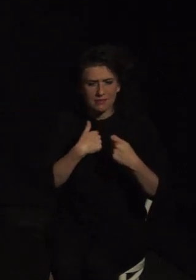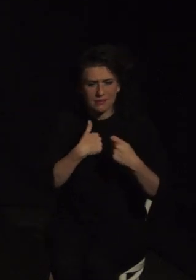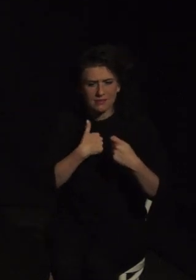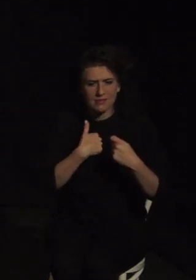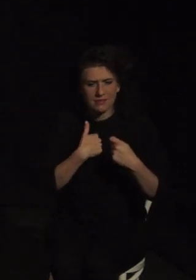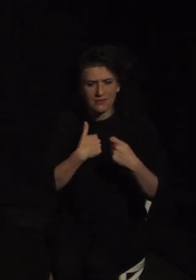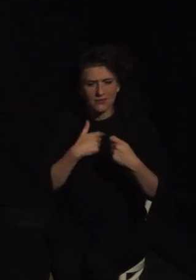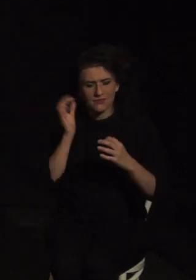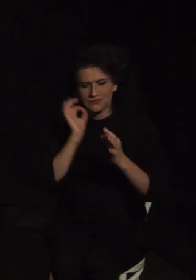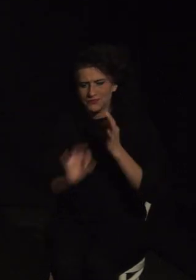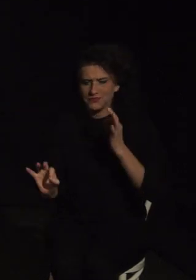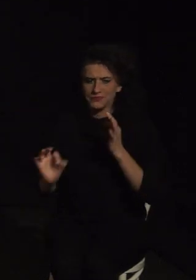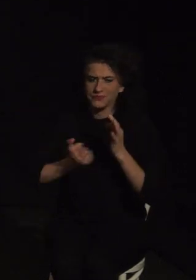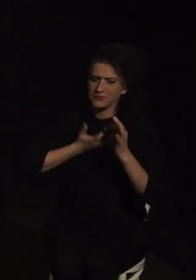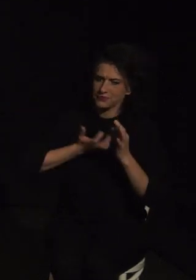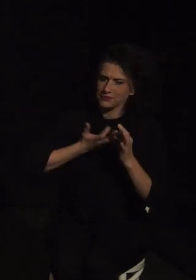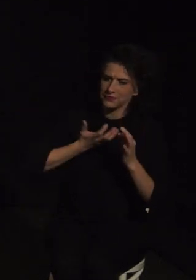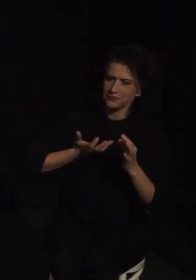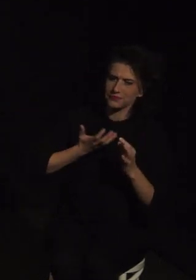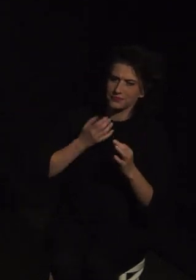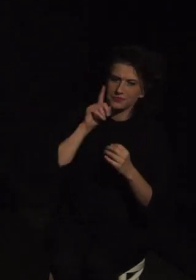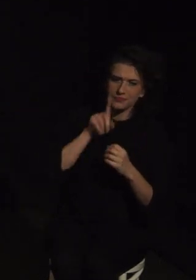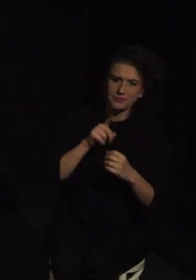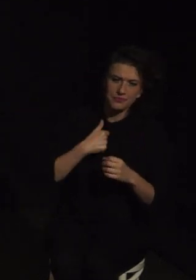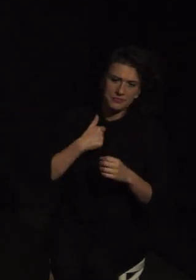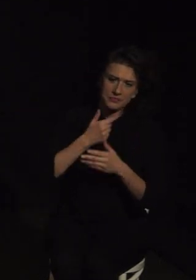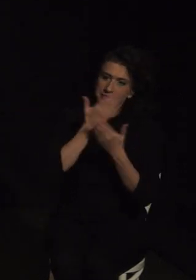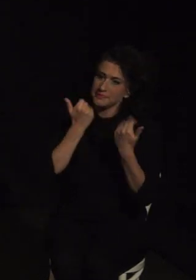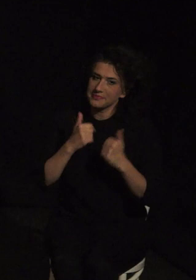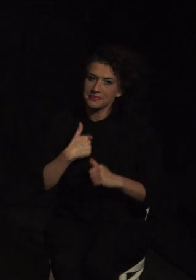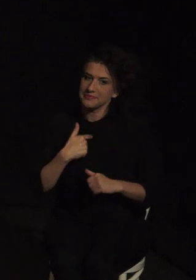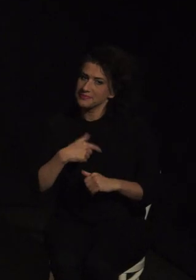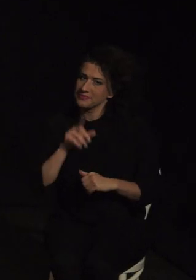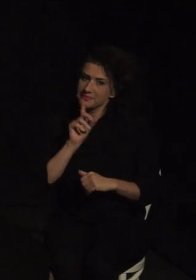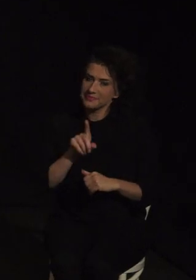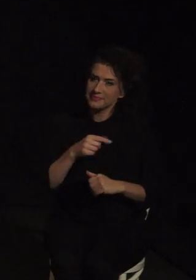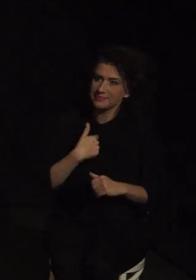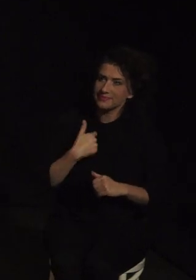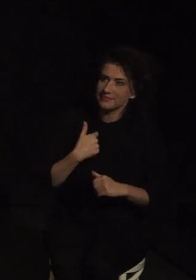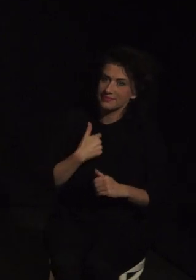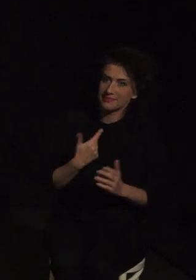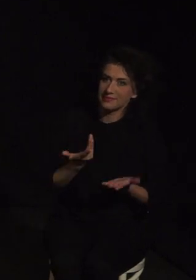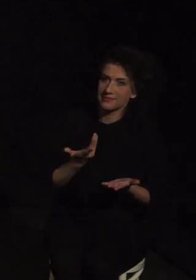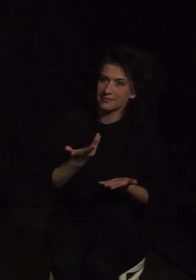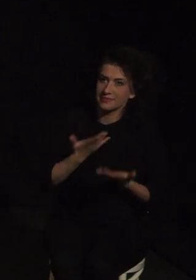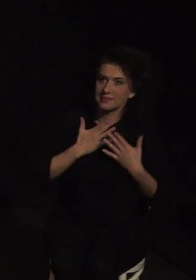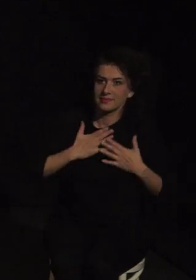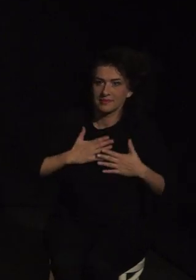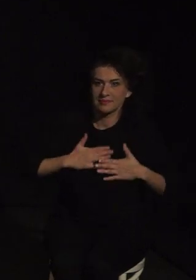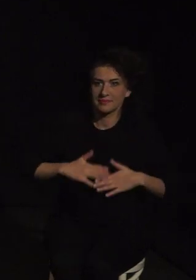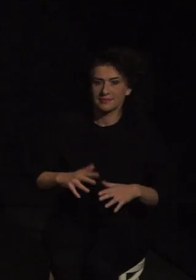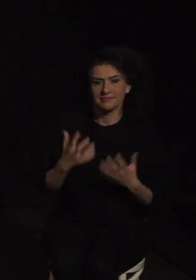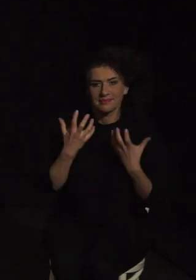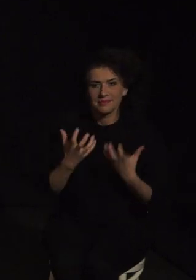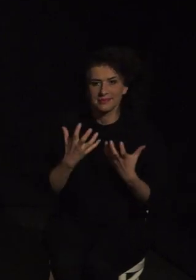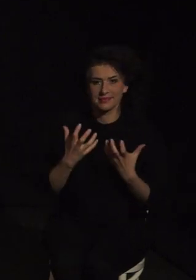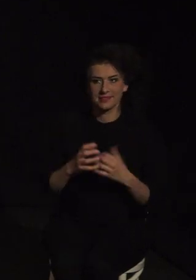I have no idea if it's true, if I feel it exactly this way. But I'm dying to feel it.